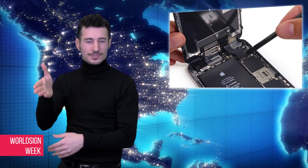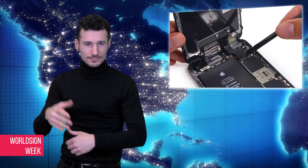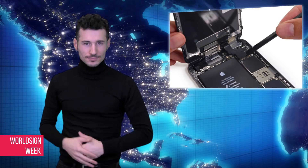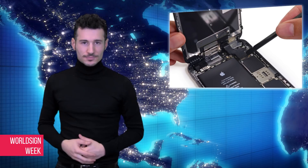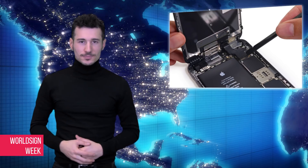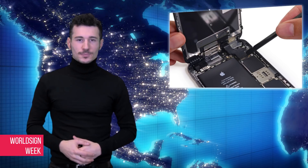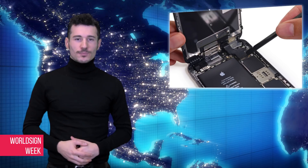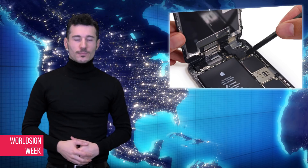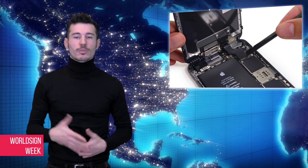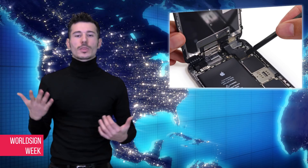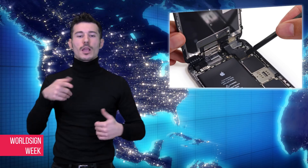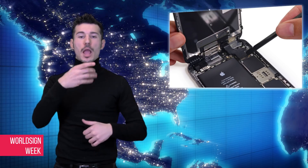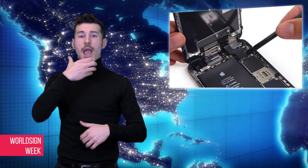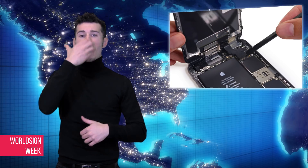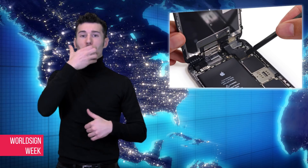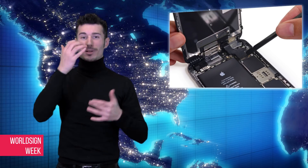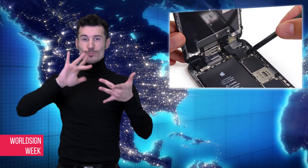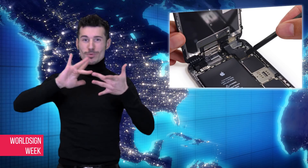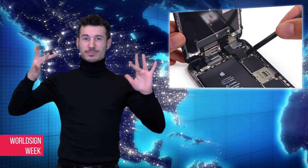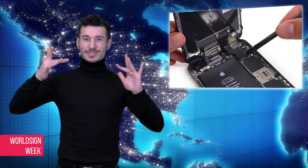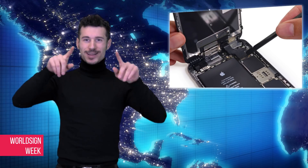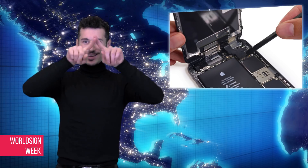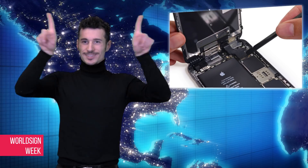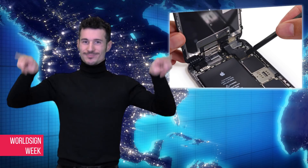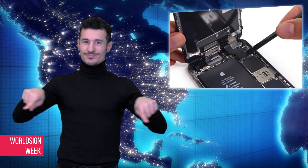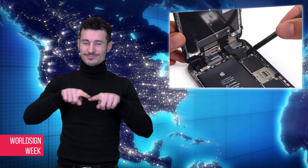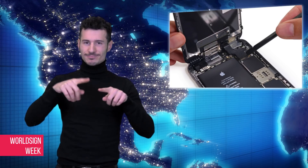and would never — do anything to